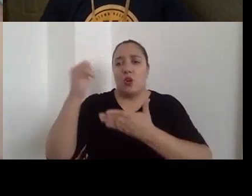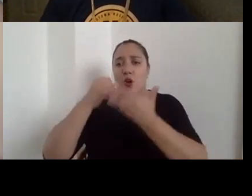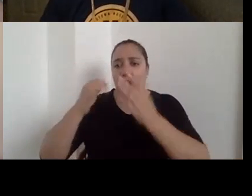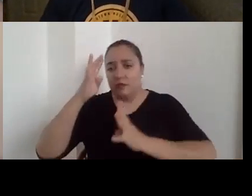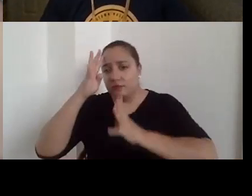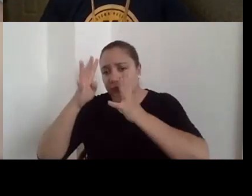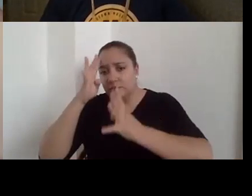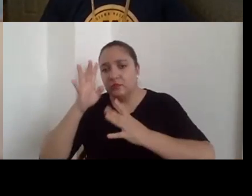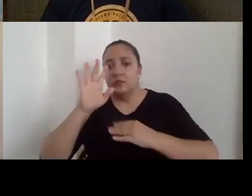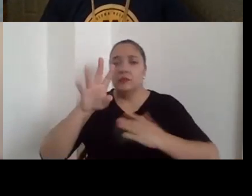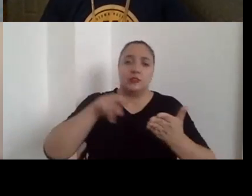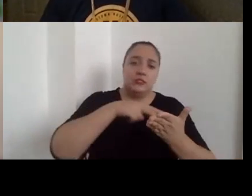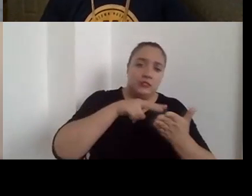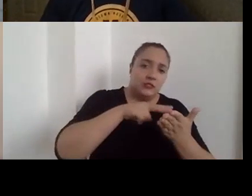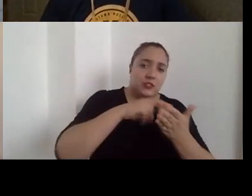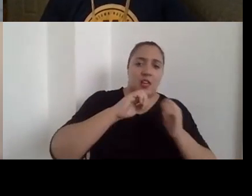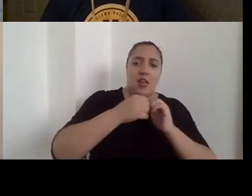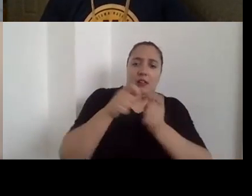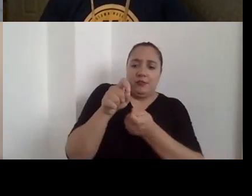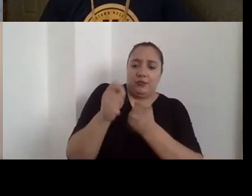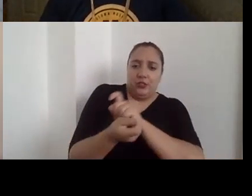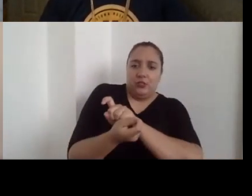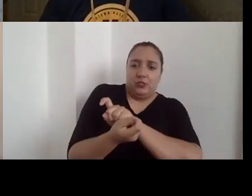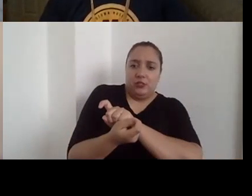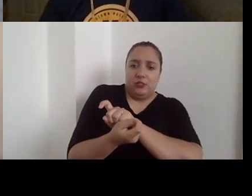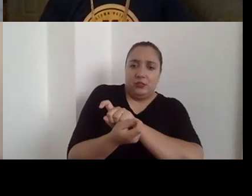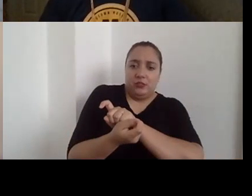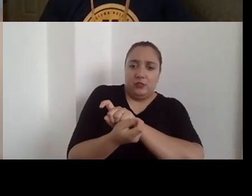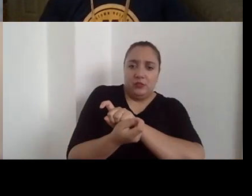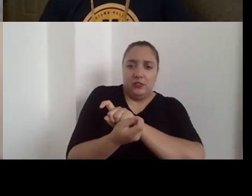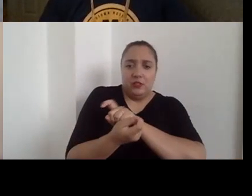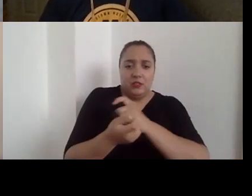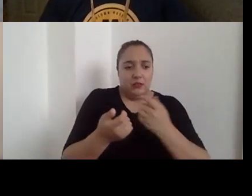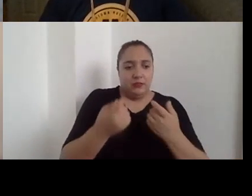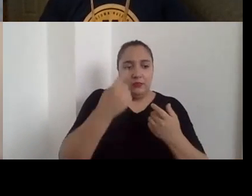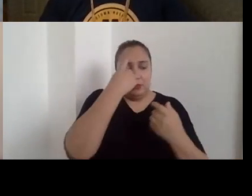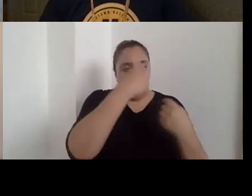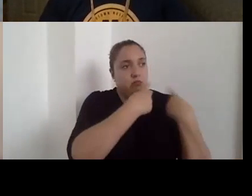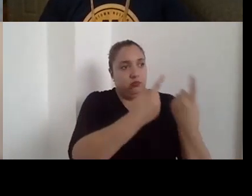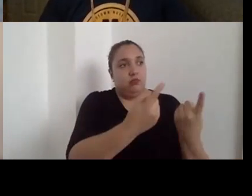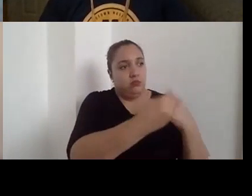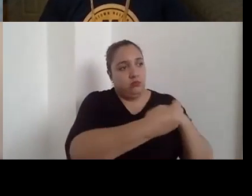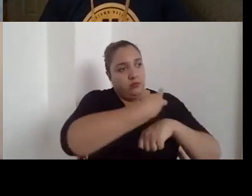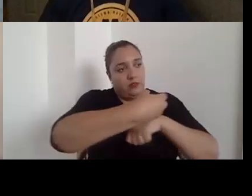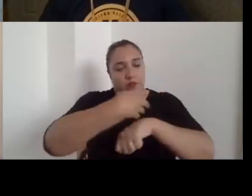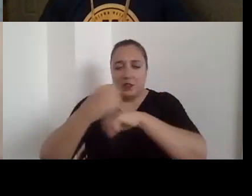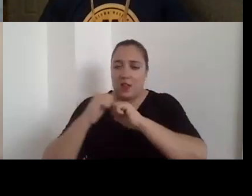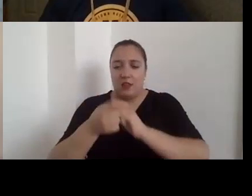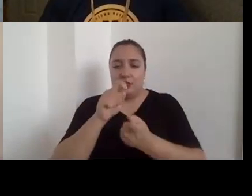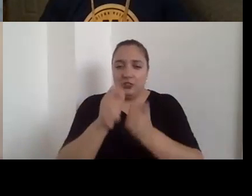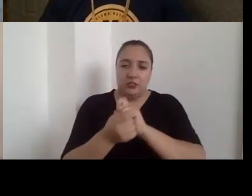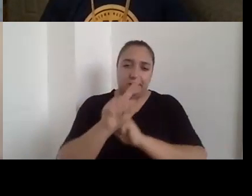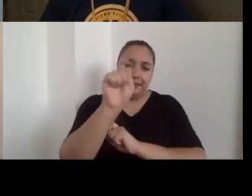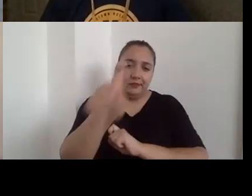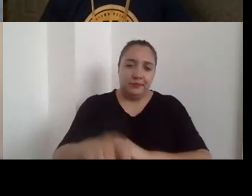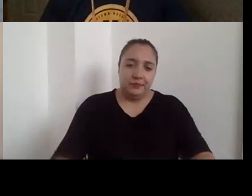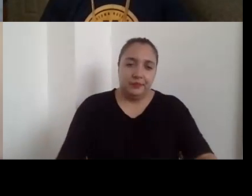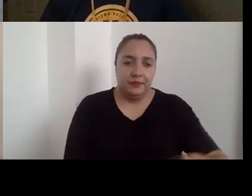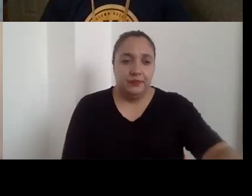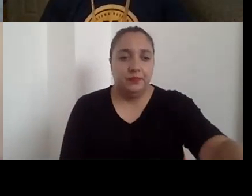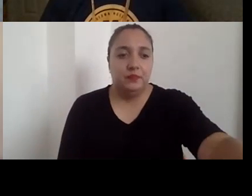practice shifted in response to what we're experiencing now.